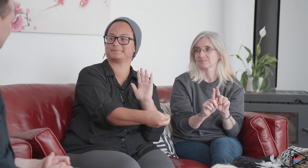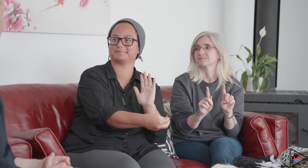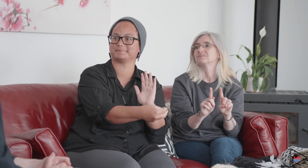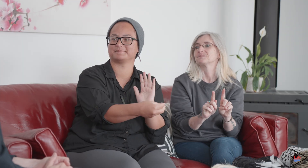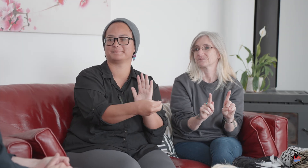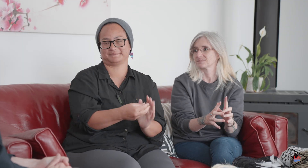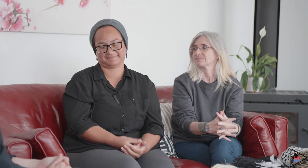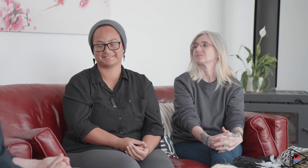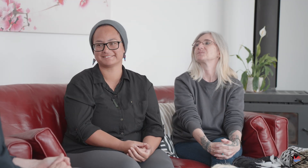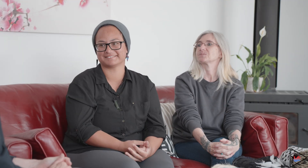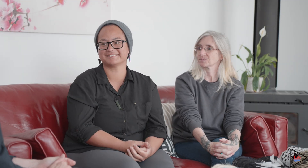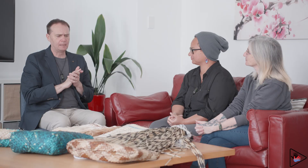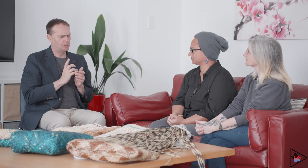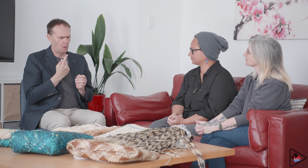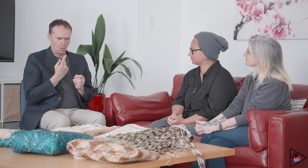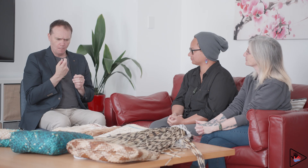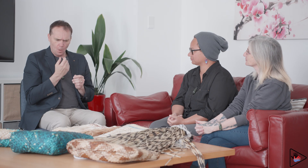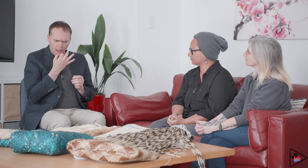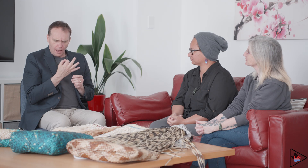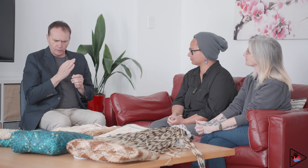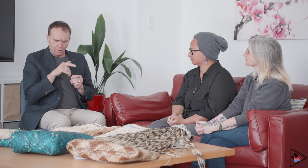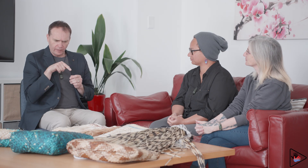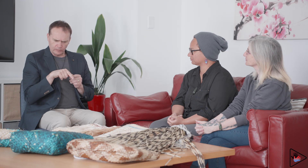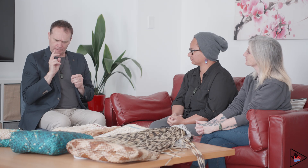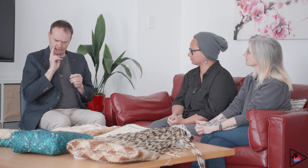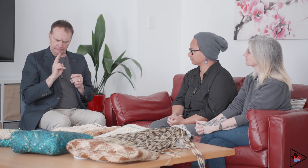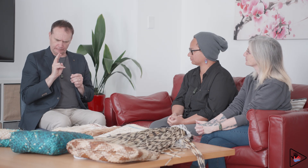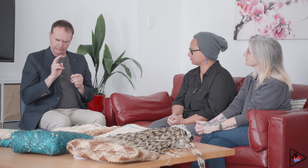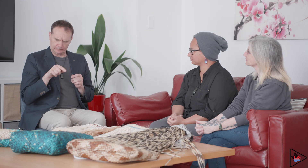we can then help others. That's what we really want to do is to help others. I was going to